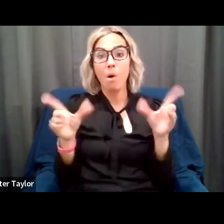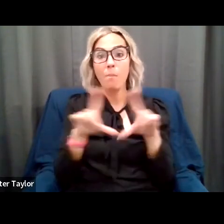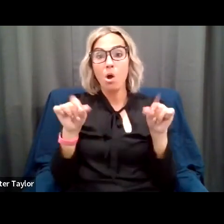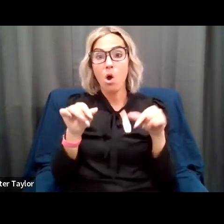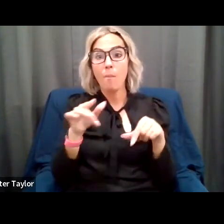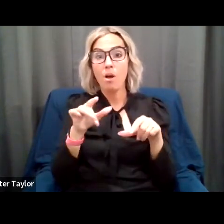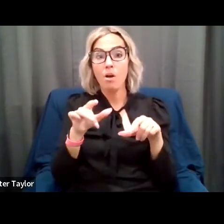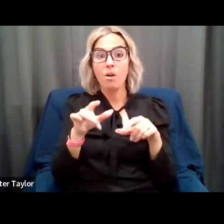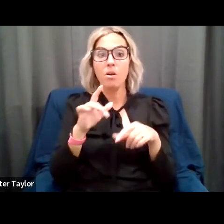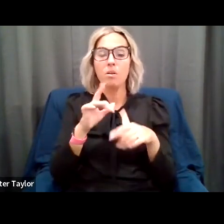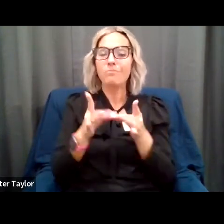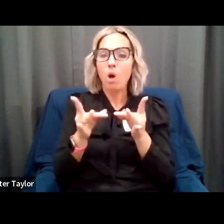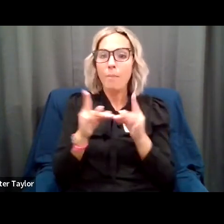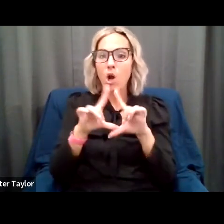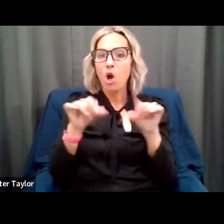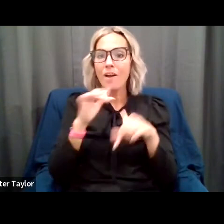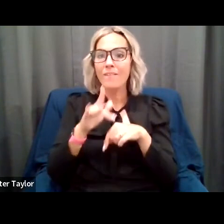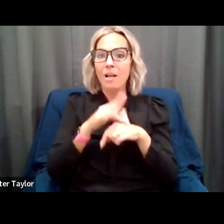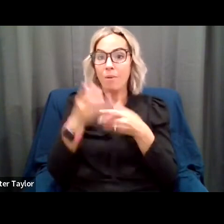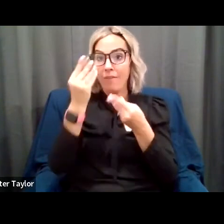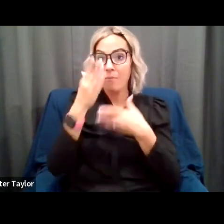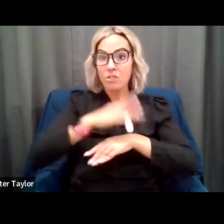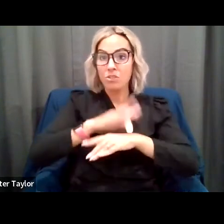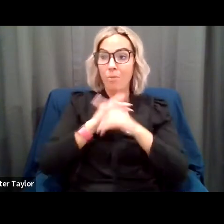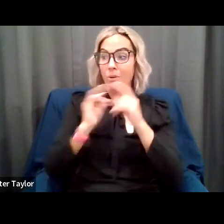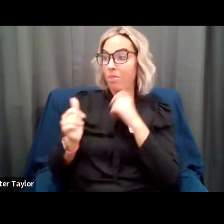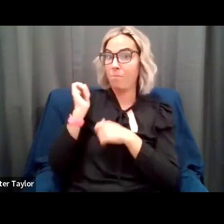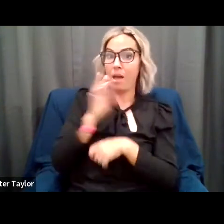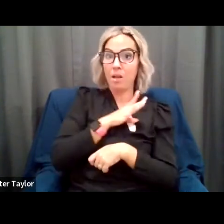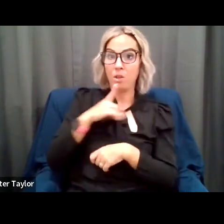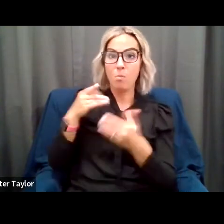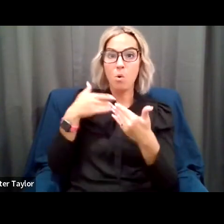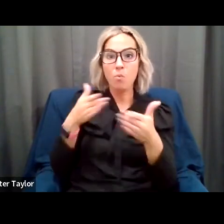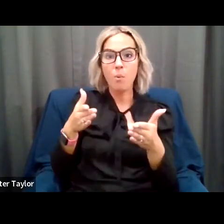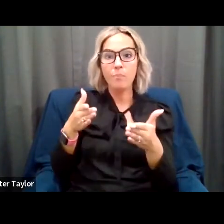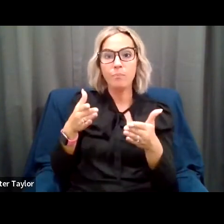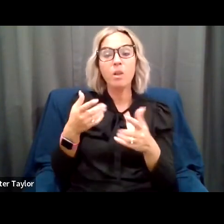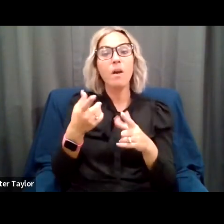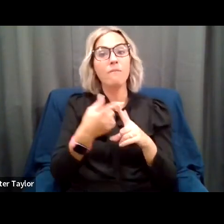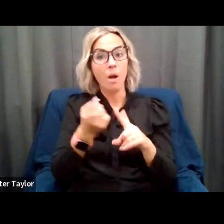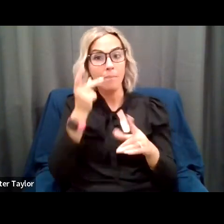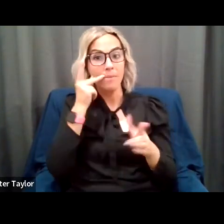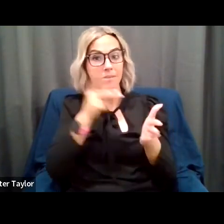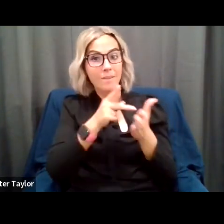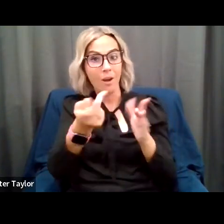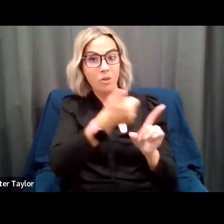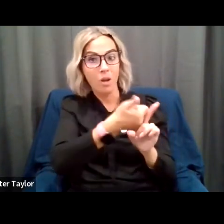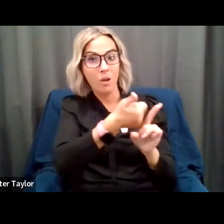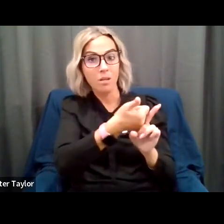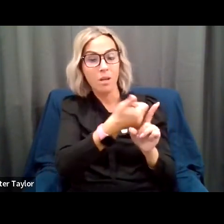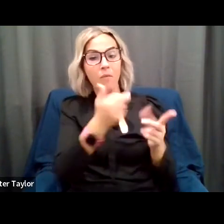the information table at the rear of the Boardroom. From the Recording Secretary or online.